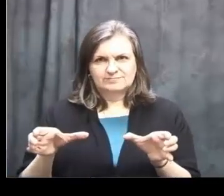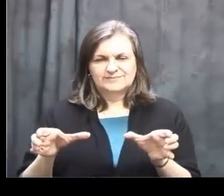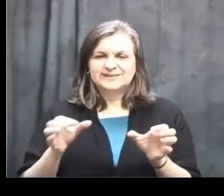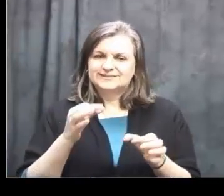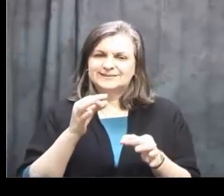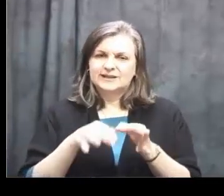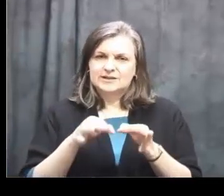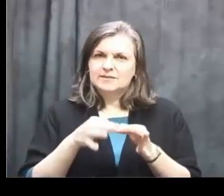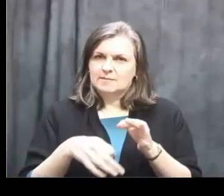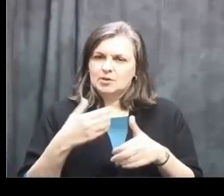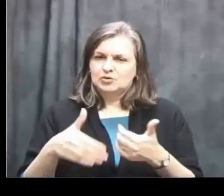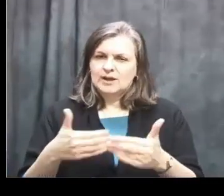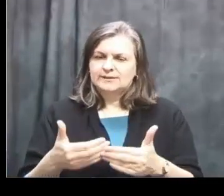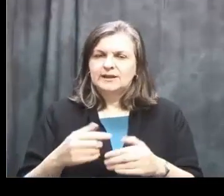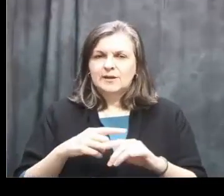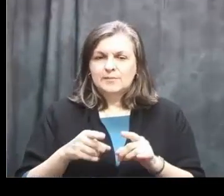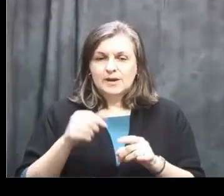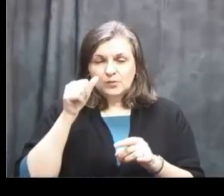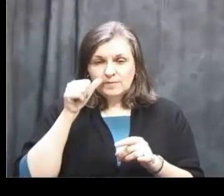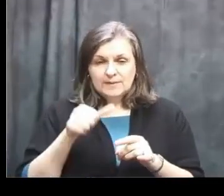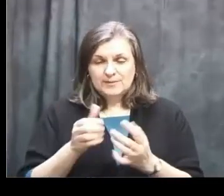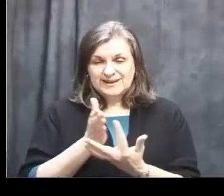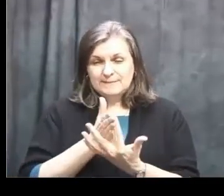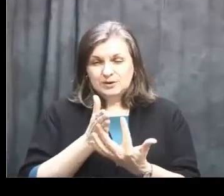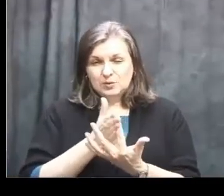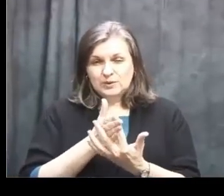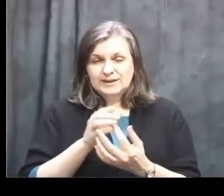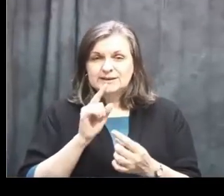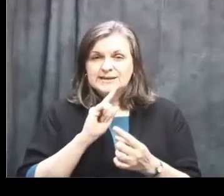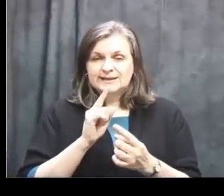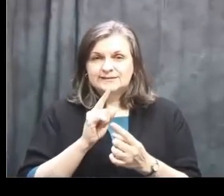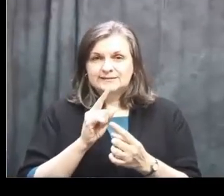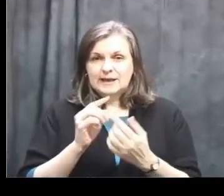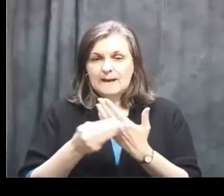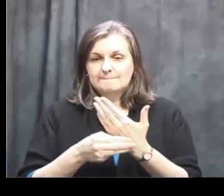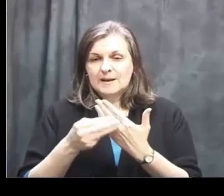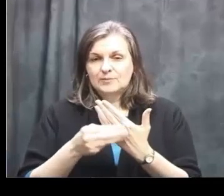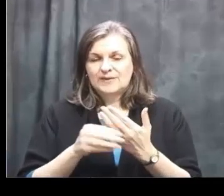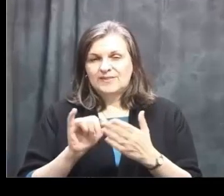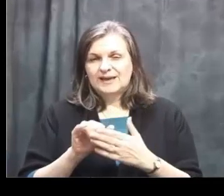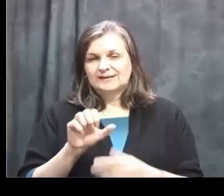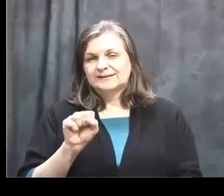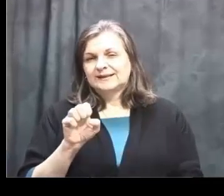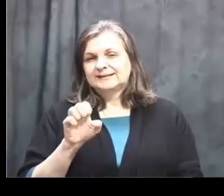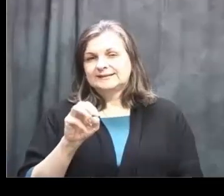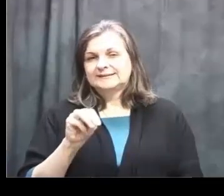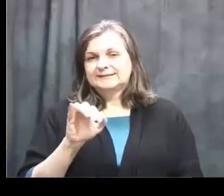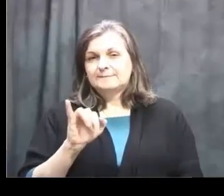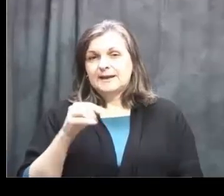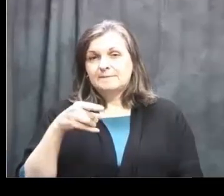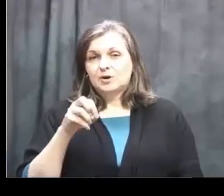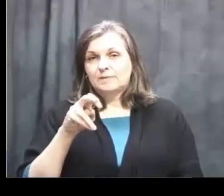it's pretty straightforward but remember this has a semi permeable membrane between the two beakers